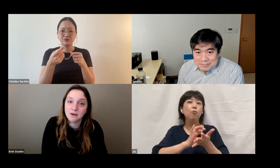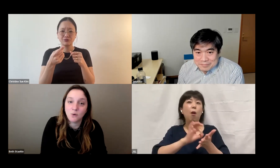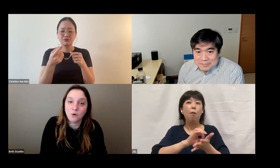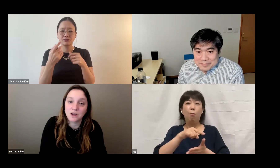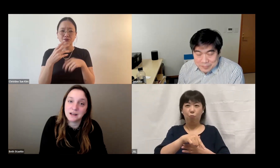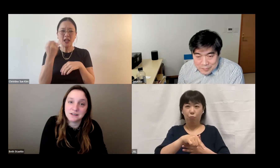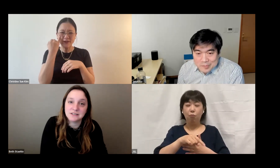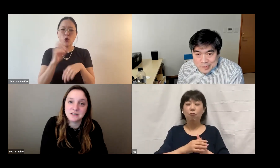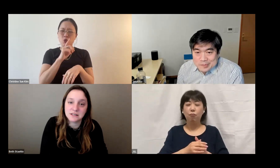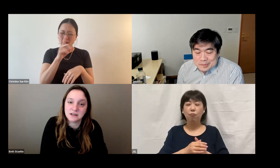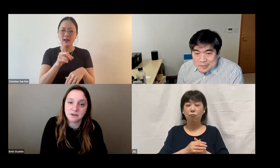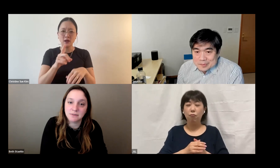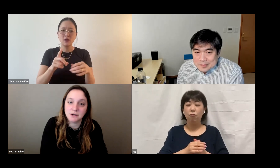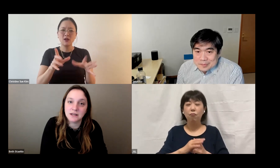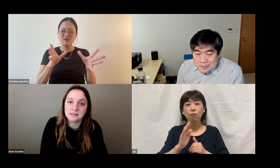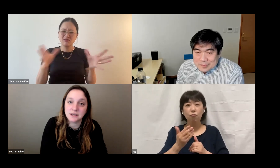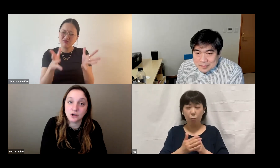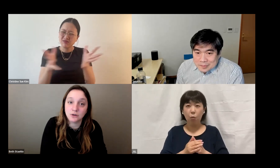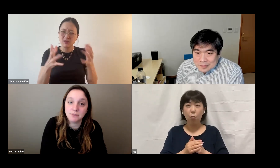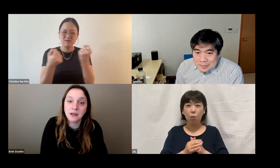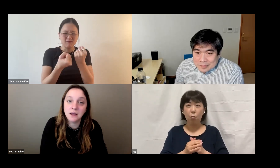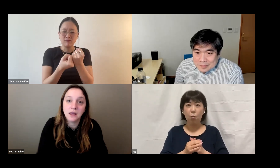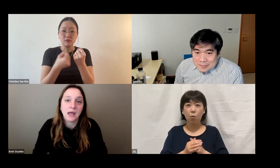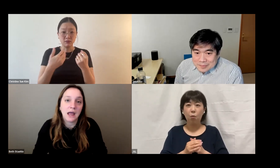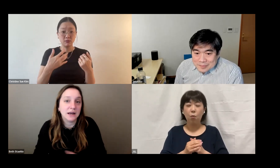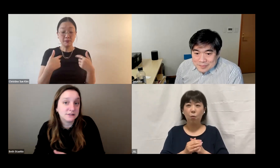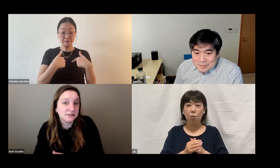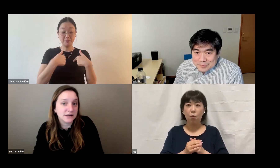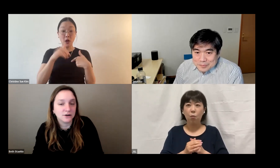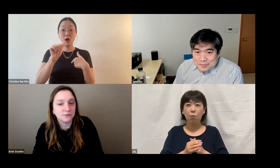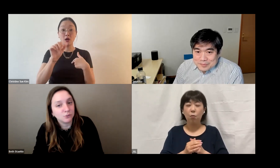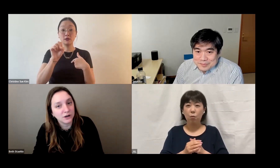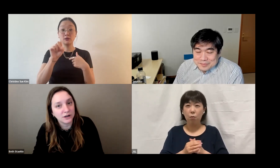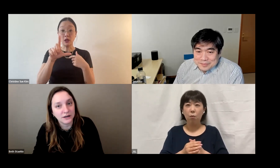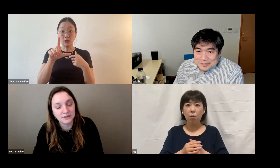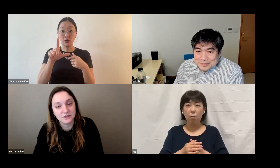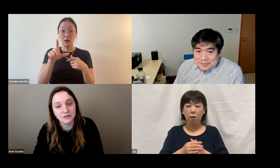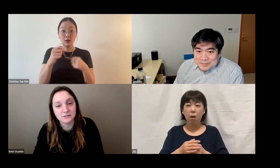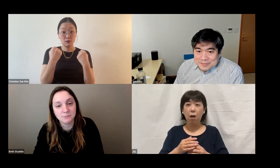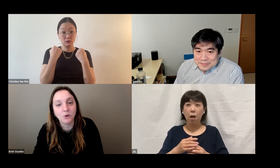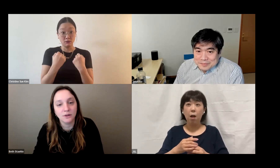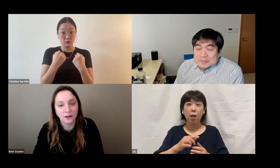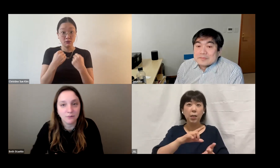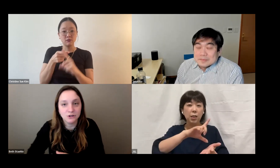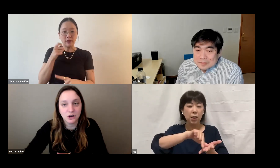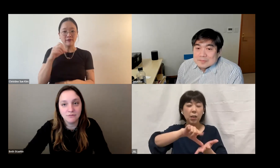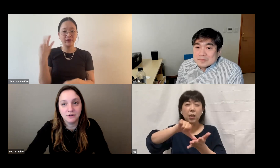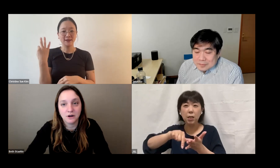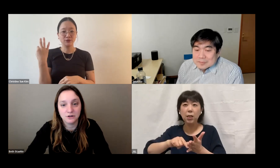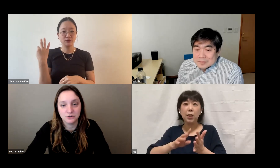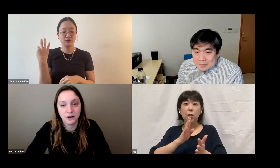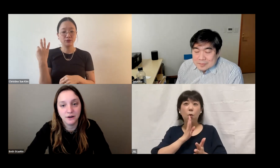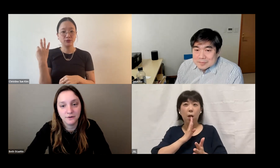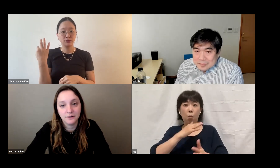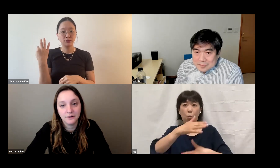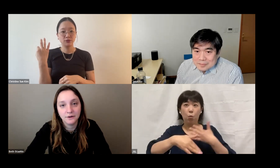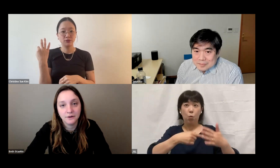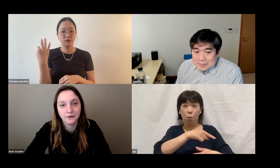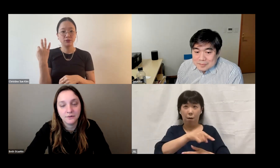or connected to the deaf community as they could be, and instead are more connected to the spoken language of the country.